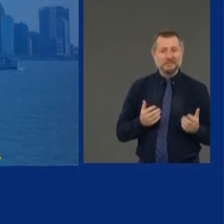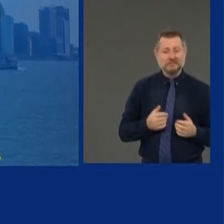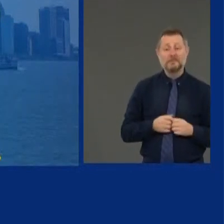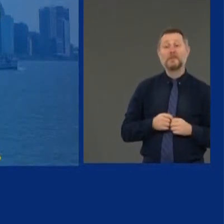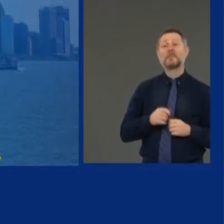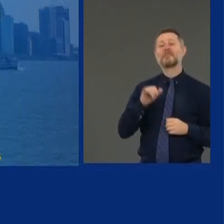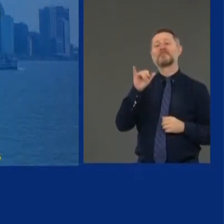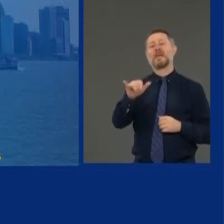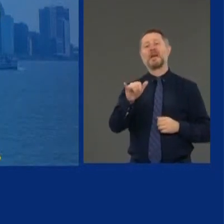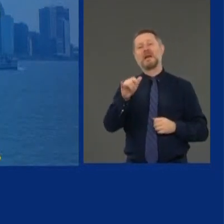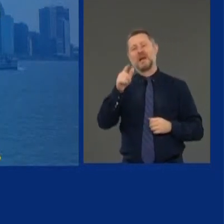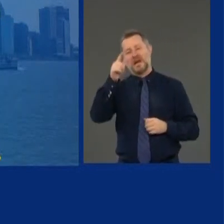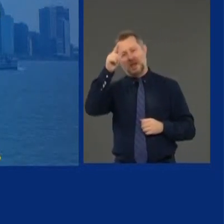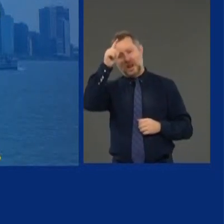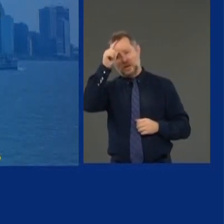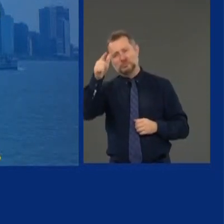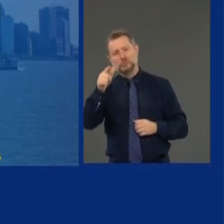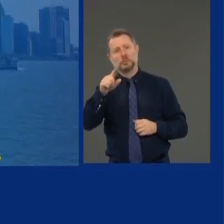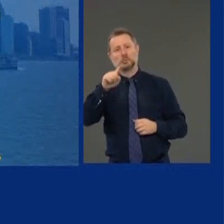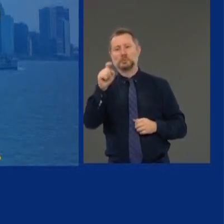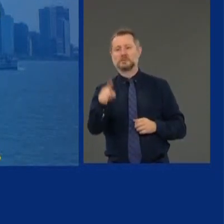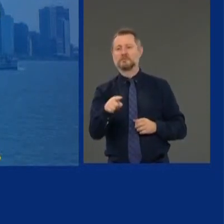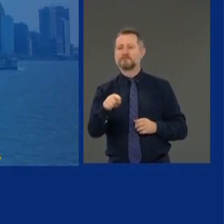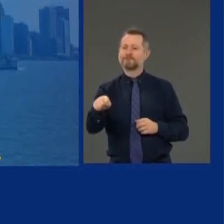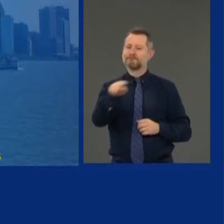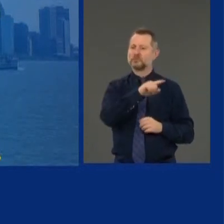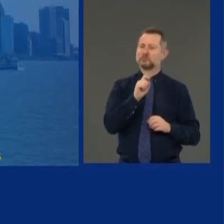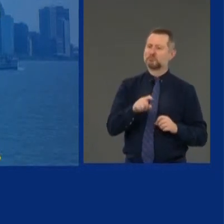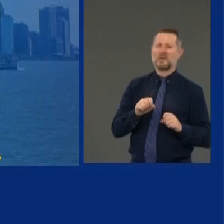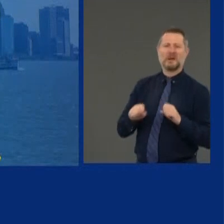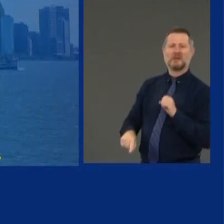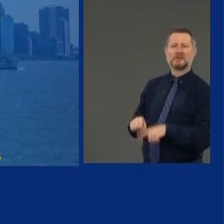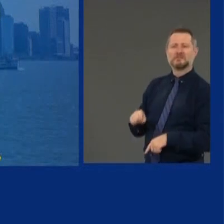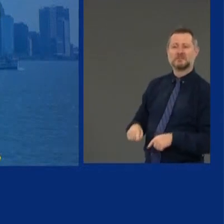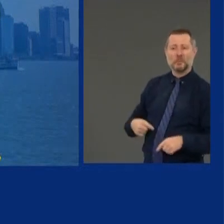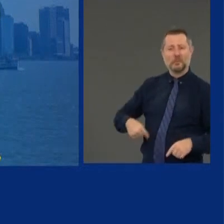AND WE'RE GOING UP.